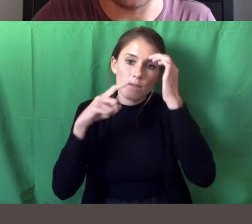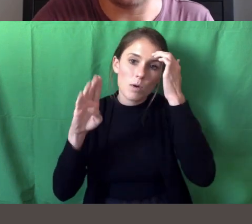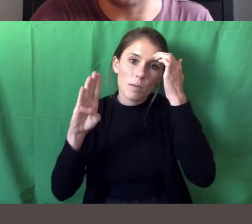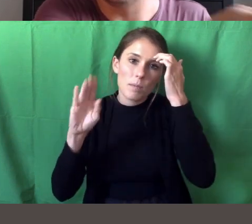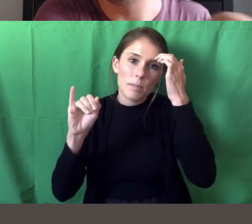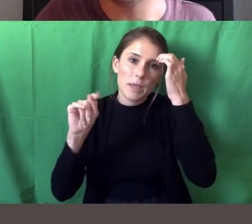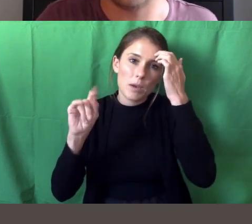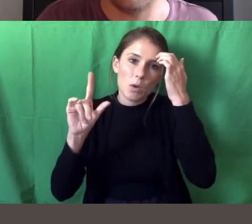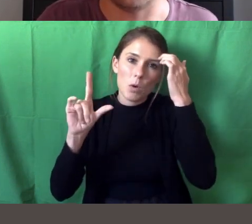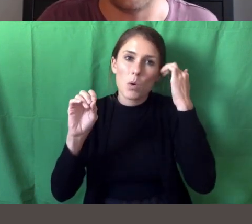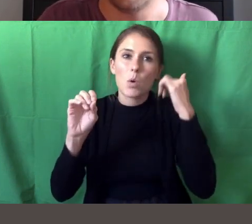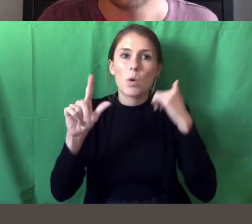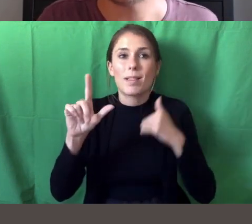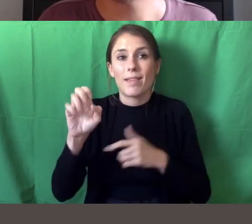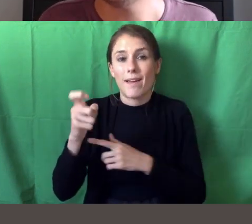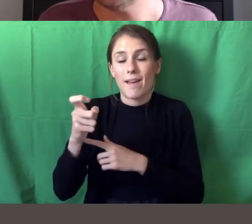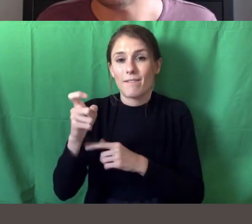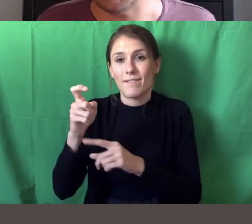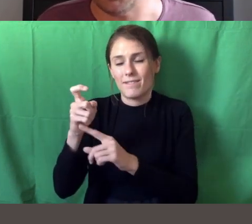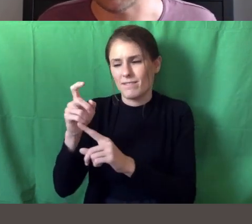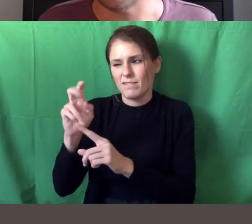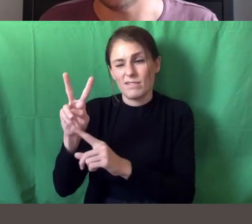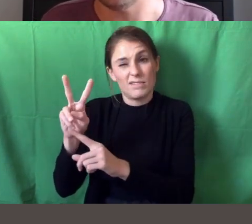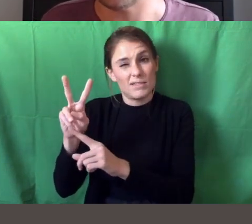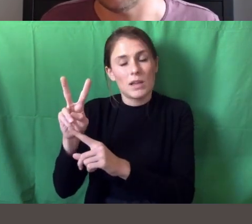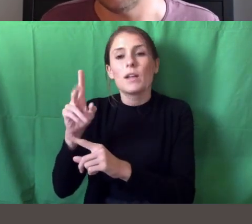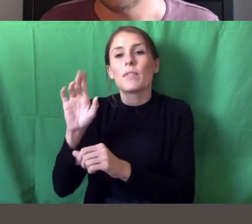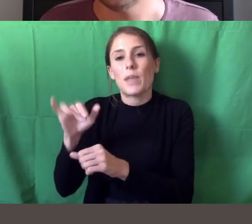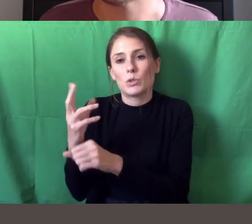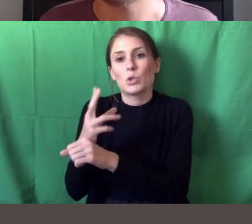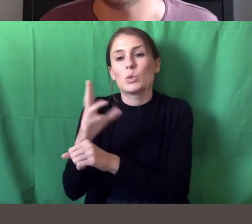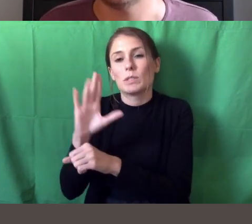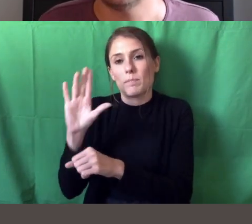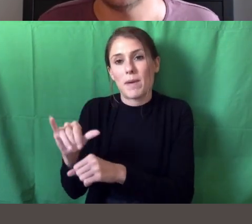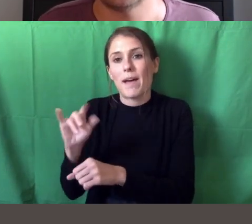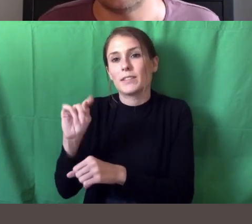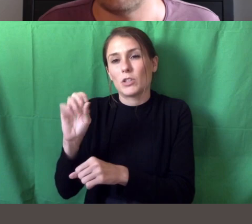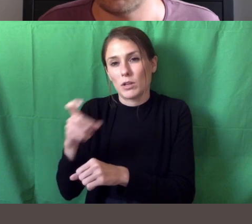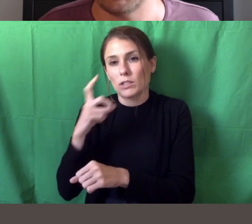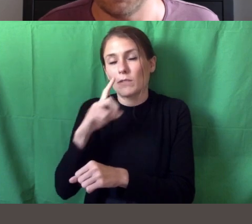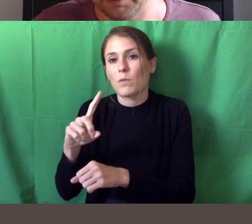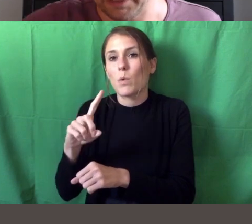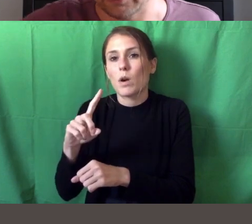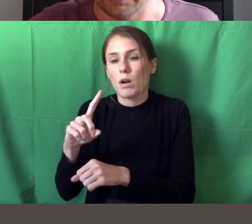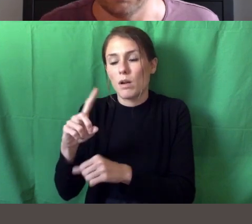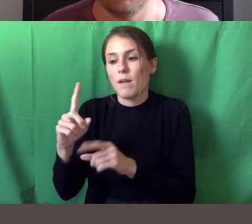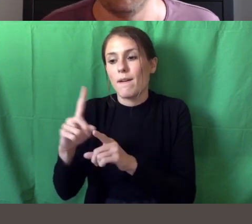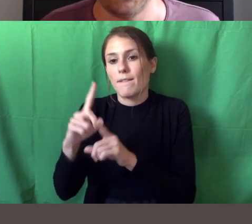not really for tox, but actually for virtualenv, which is used by tox in order to create